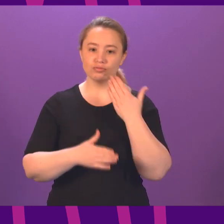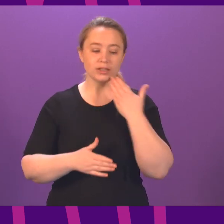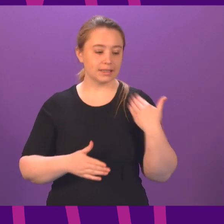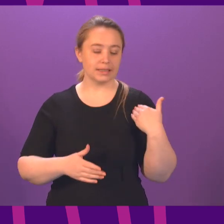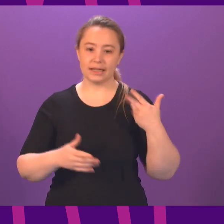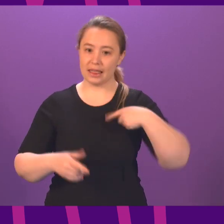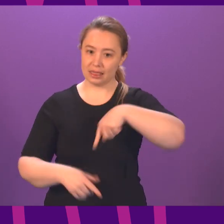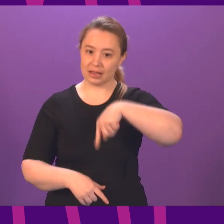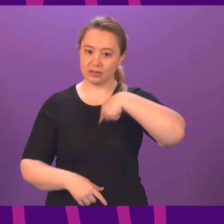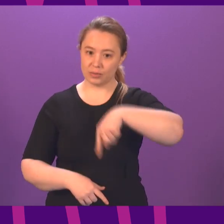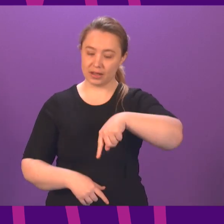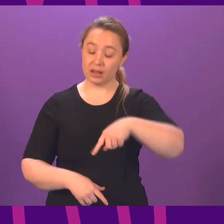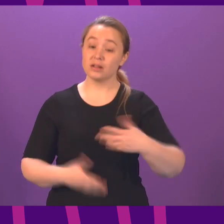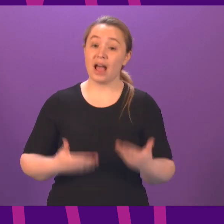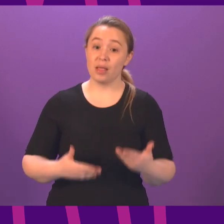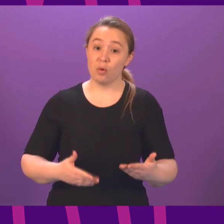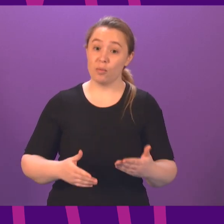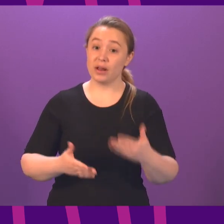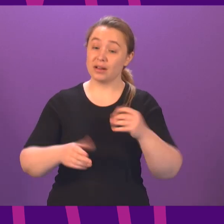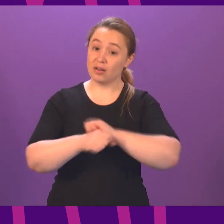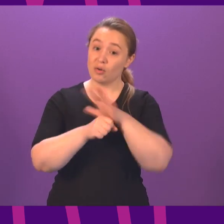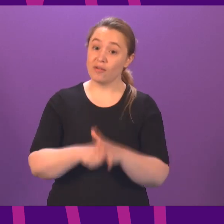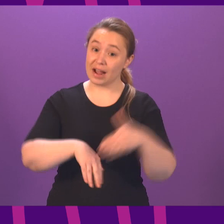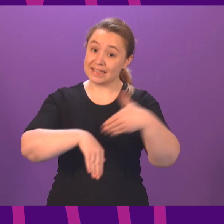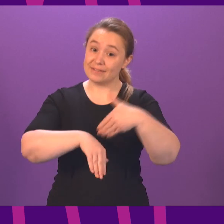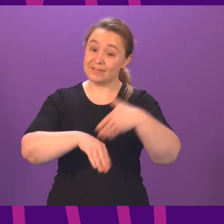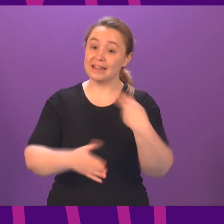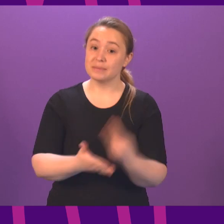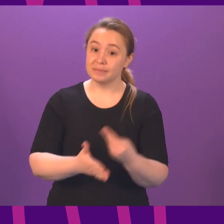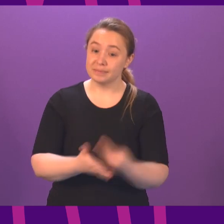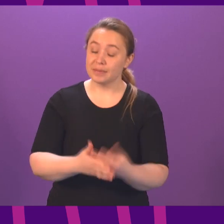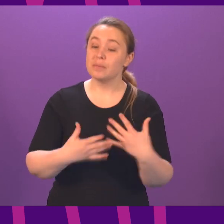of the financial challenges of Covid—to share the details of how people can apply.